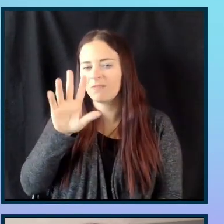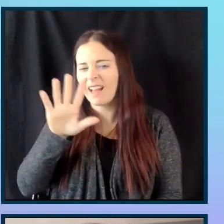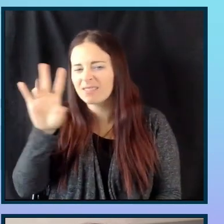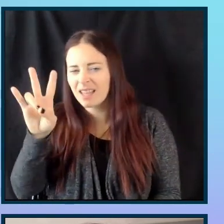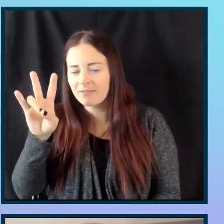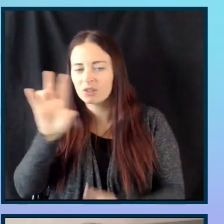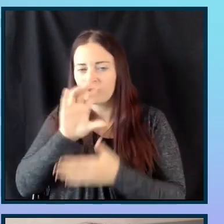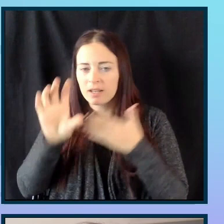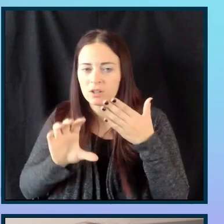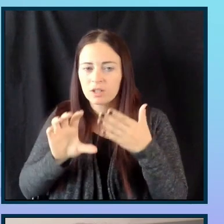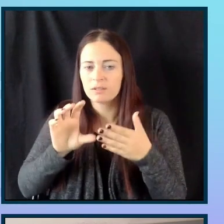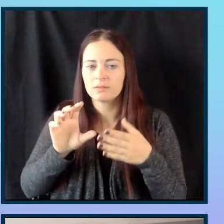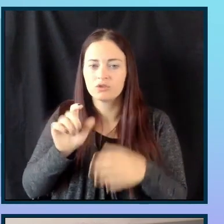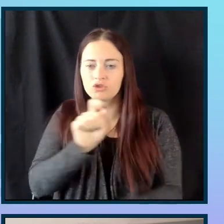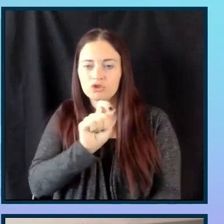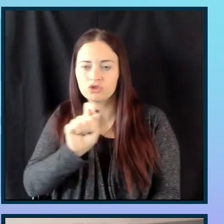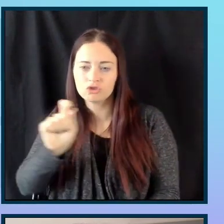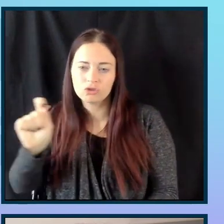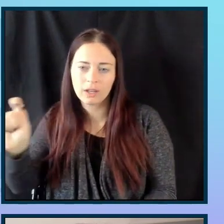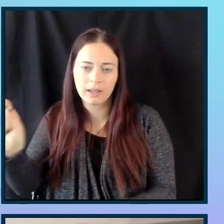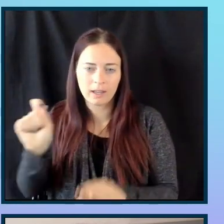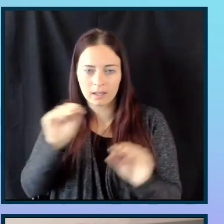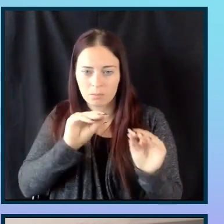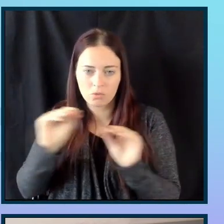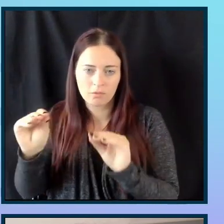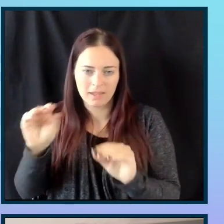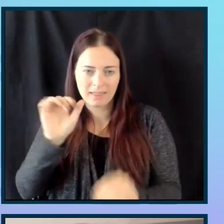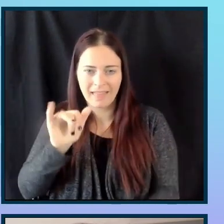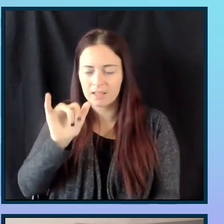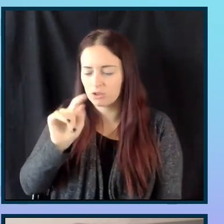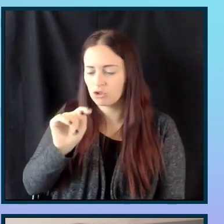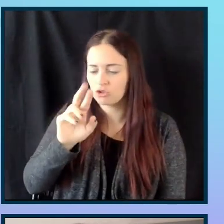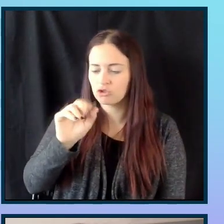All functionality that uses dragging movement for operation